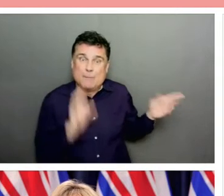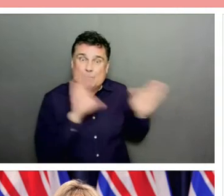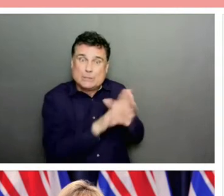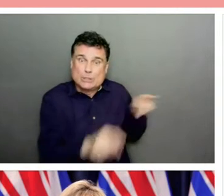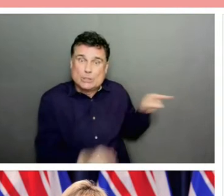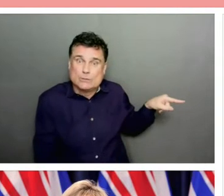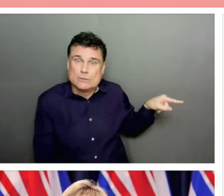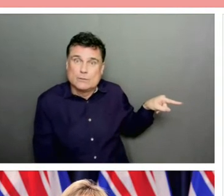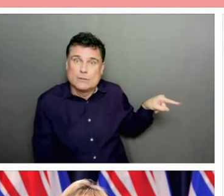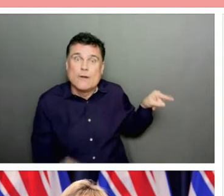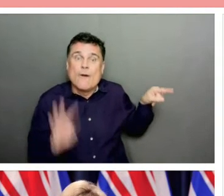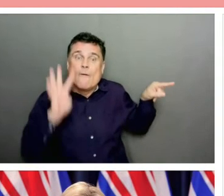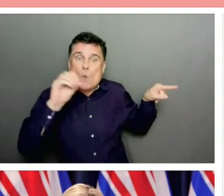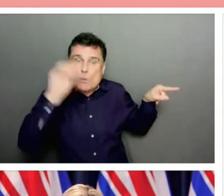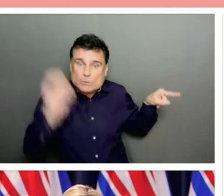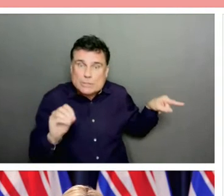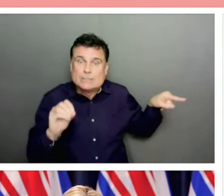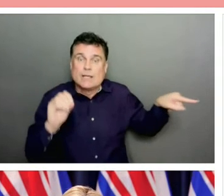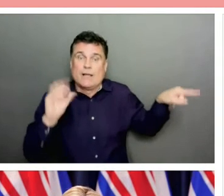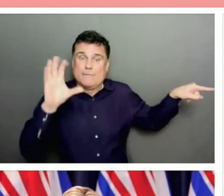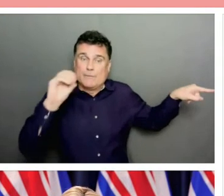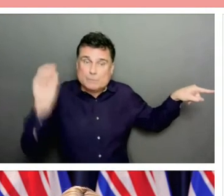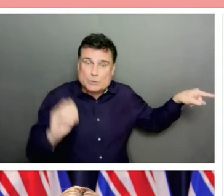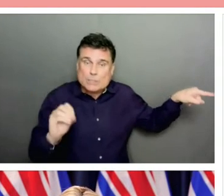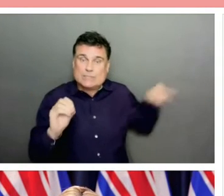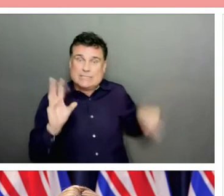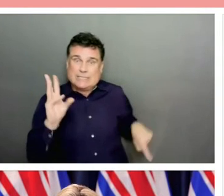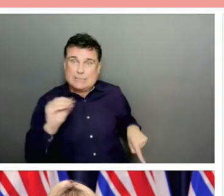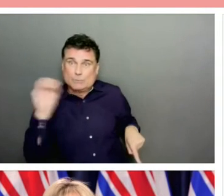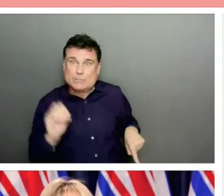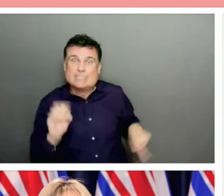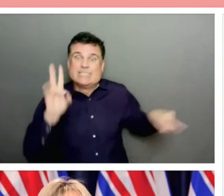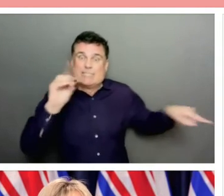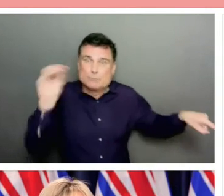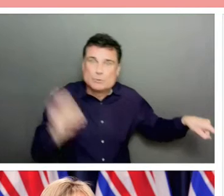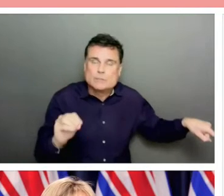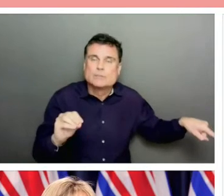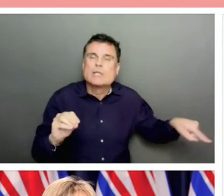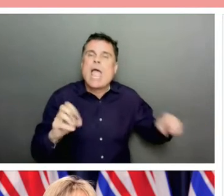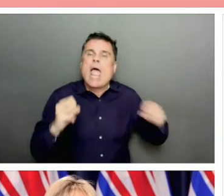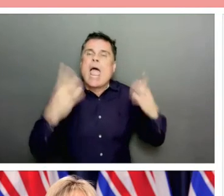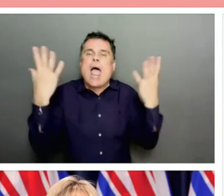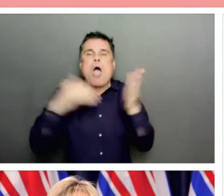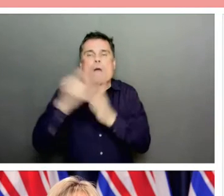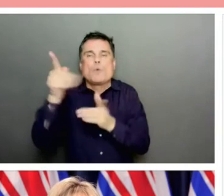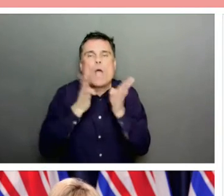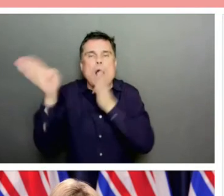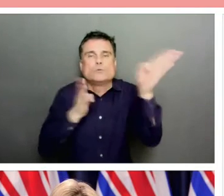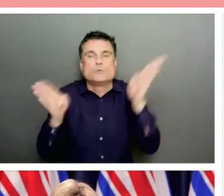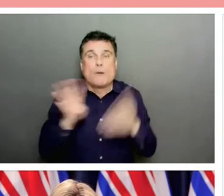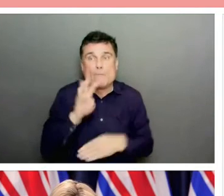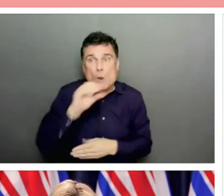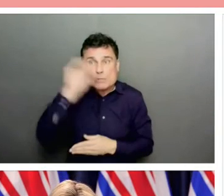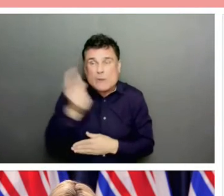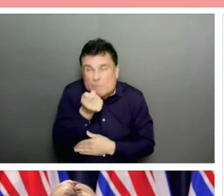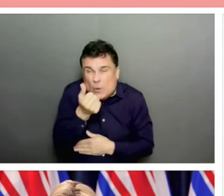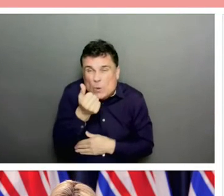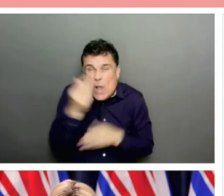not take much to tip us back over into the bottom scenarios, where this curve can once again rapidly take off.